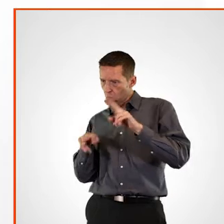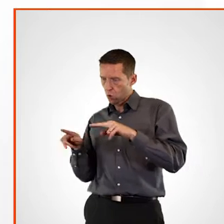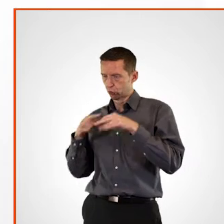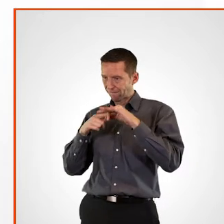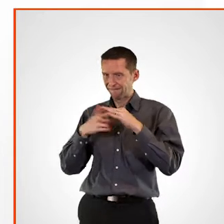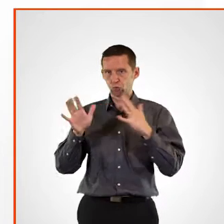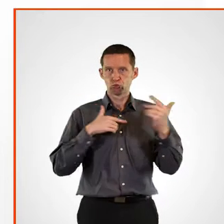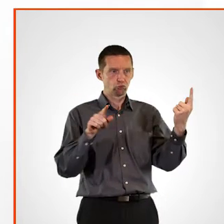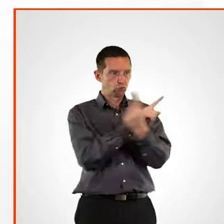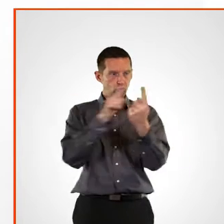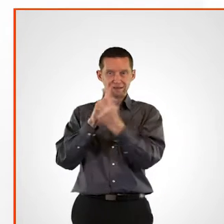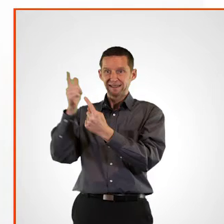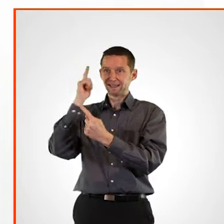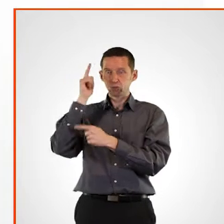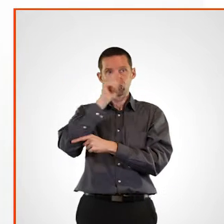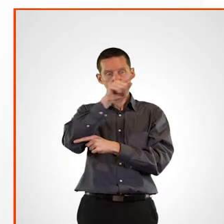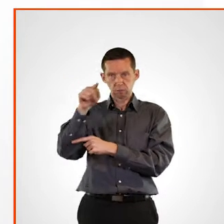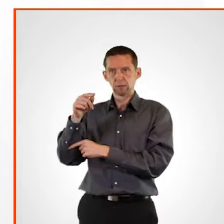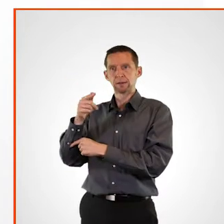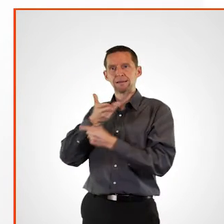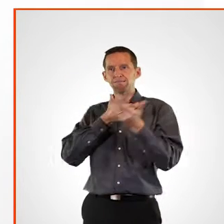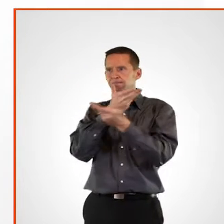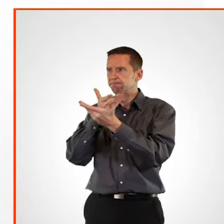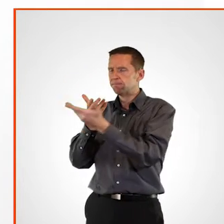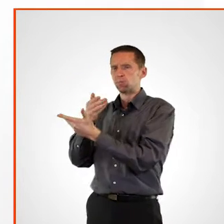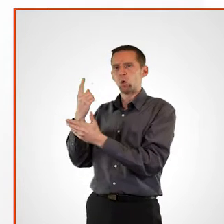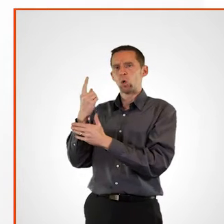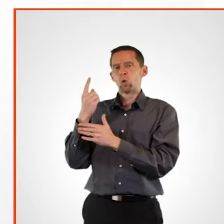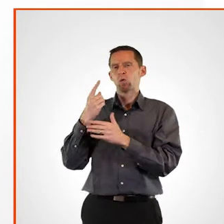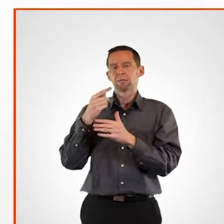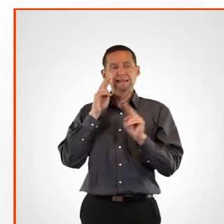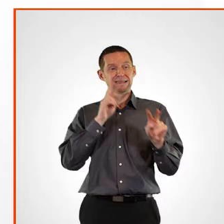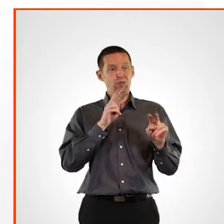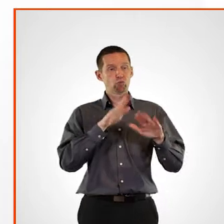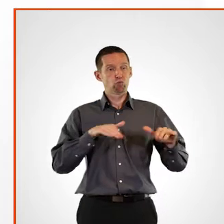and from having talked to the teachers who are out there in the real world observing these kids functioning in the real world